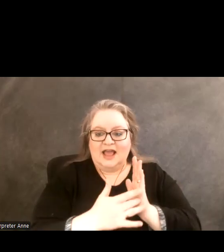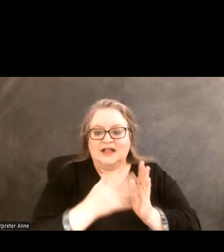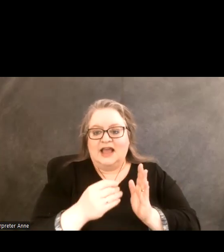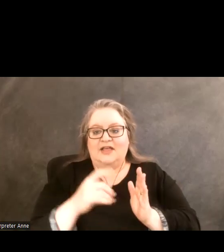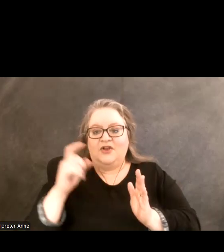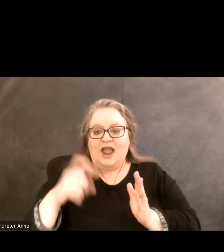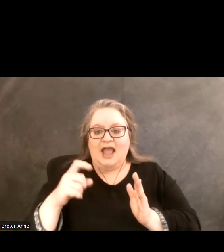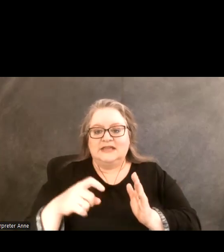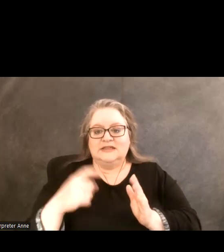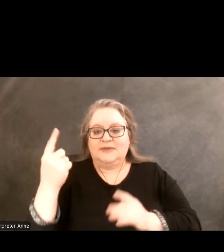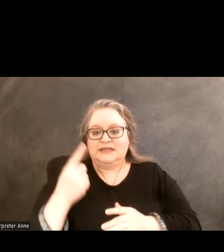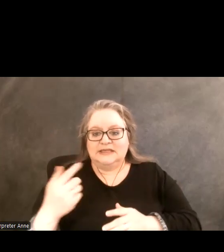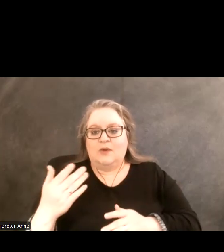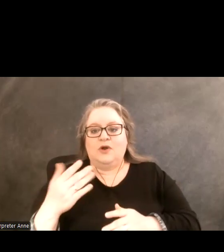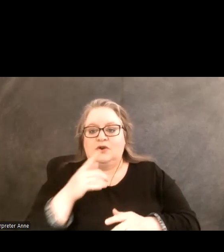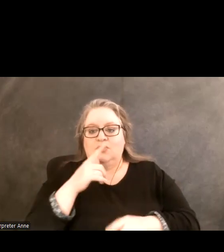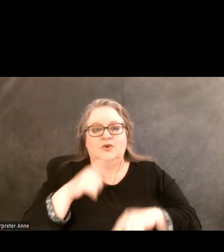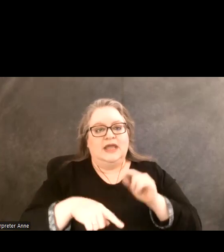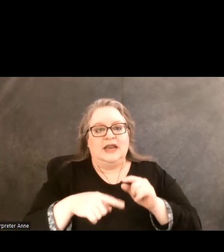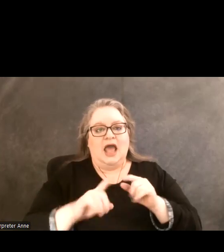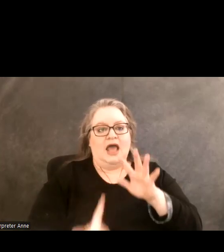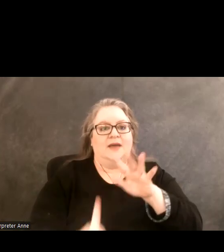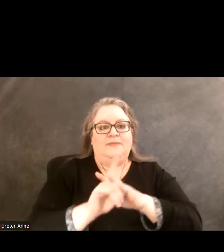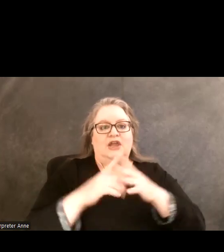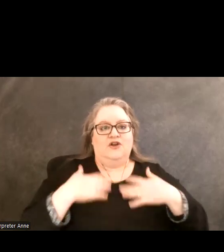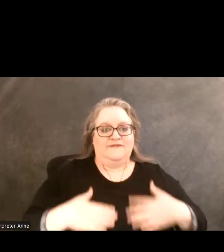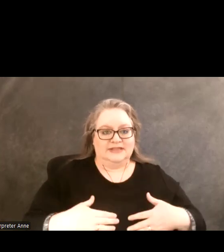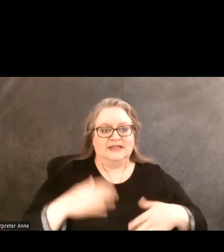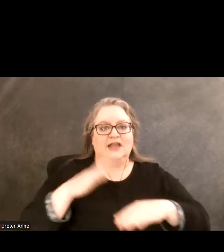to be someone who cannot appear physically on stage or who